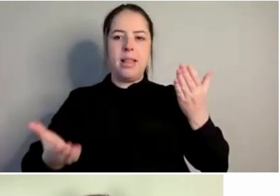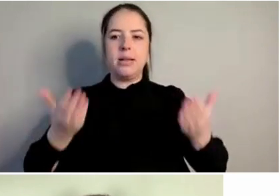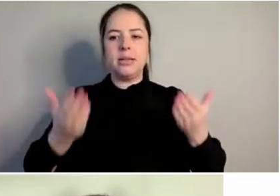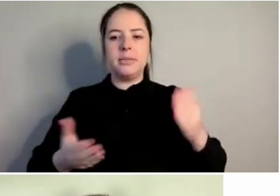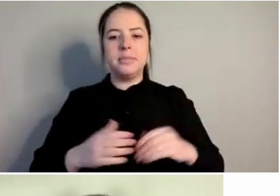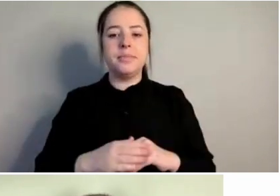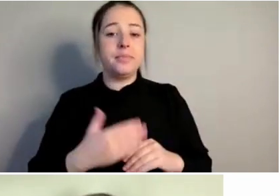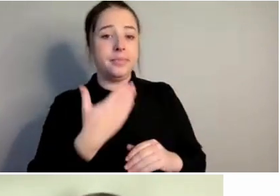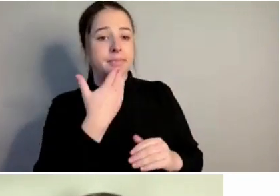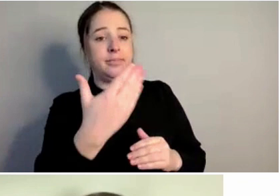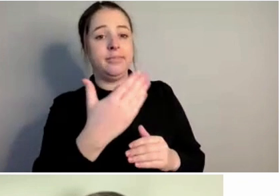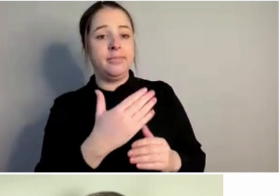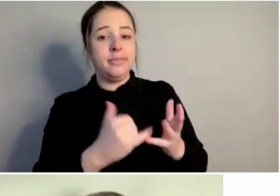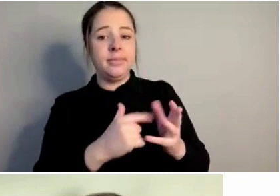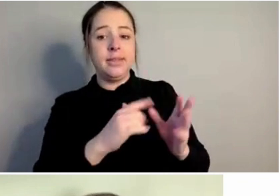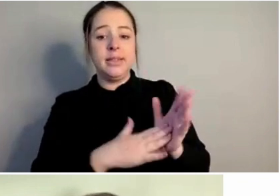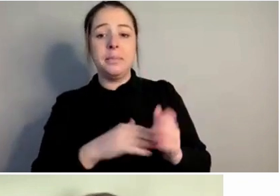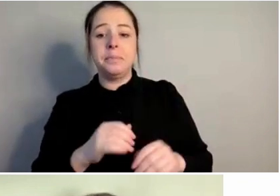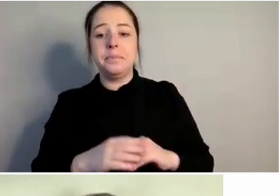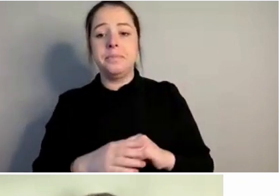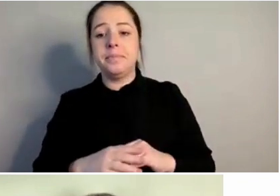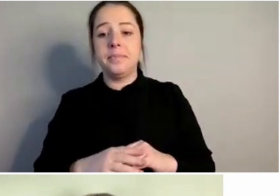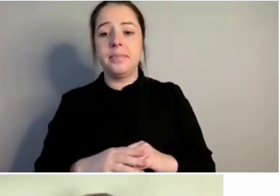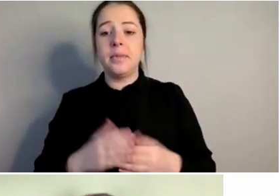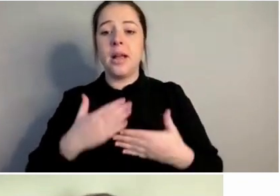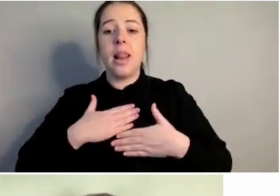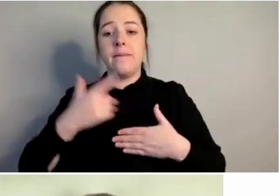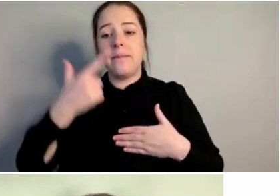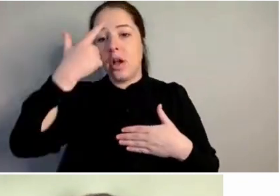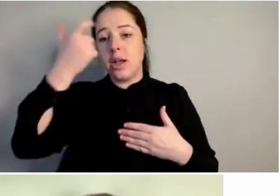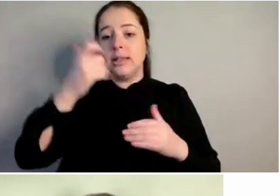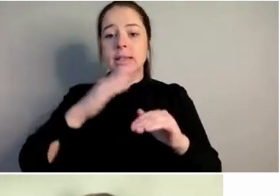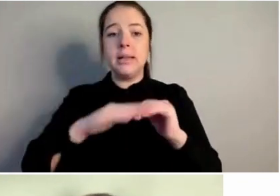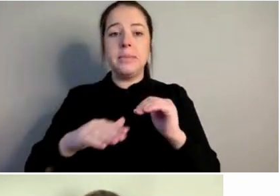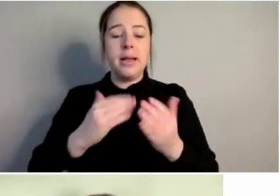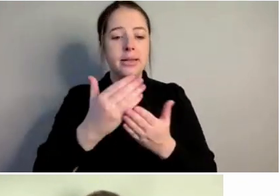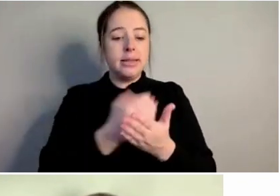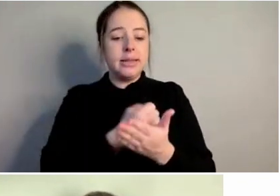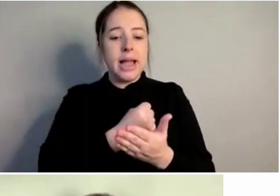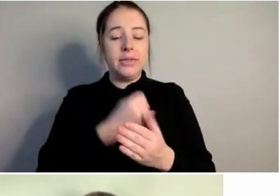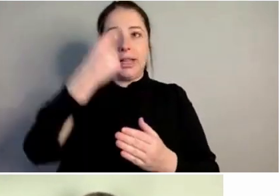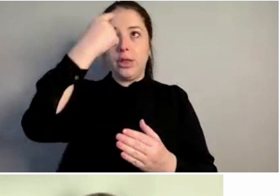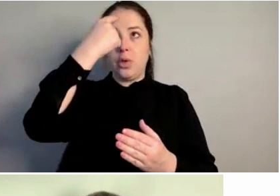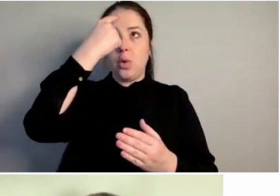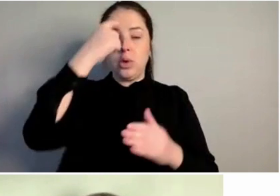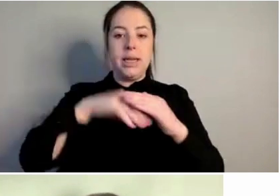Some really good actionable steps I think in there as well. I love that idea of the safety thought in meetings. I might have to try and put that